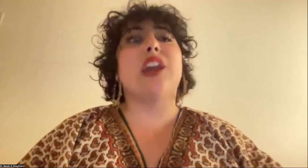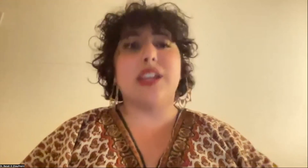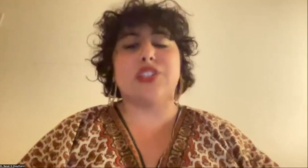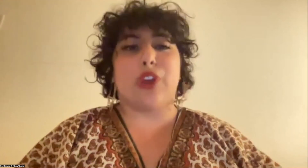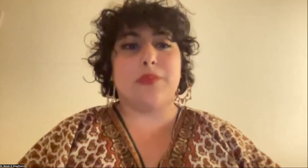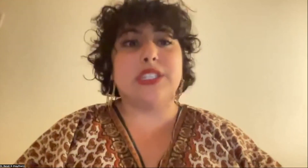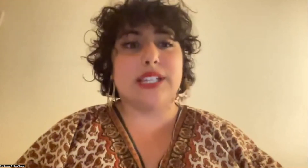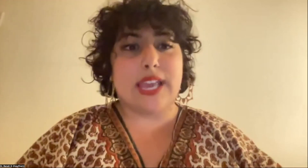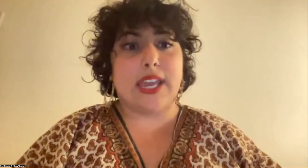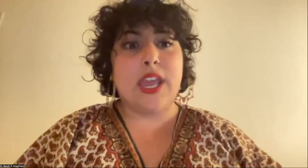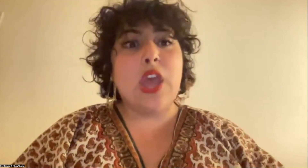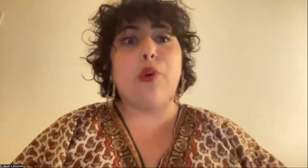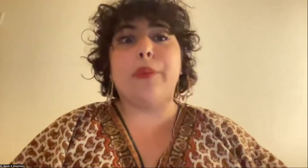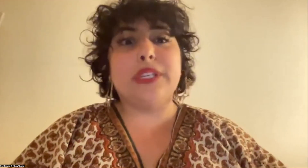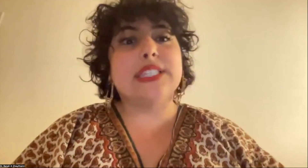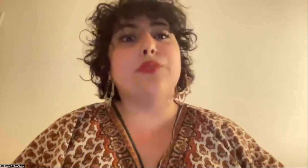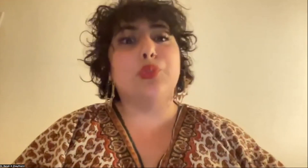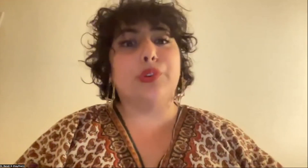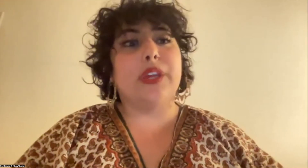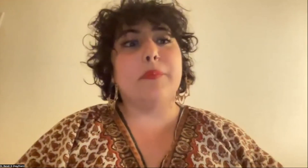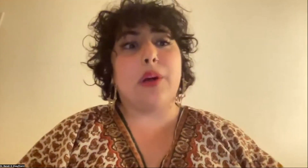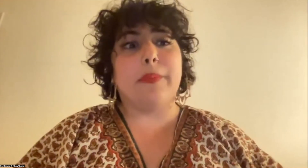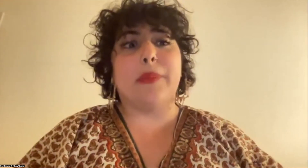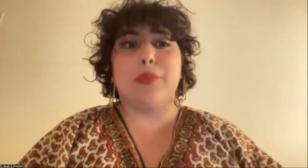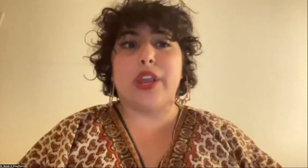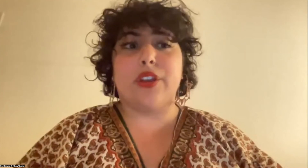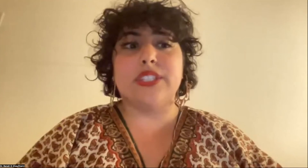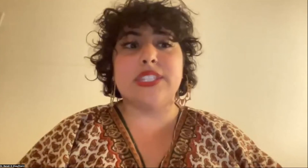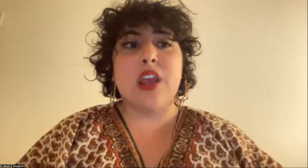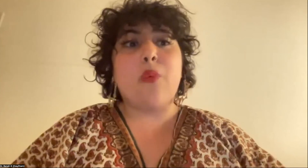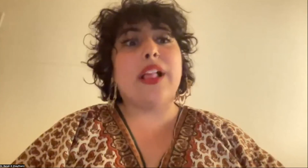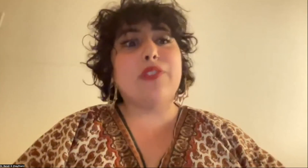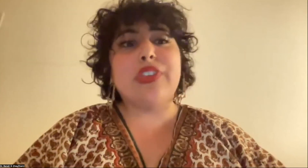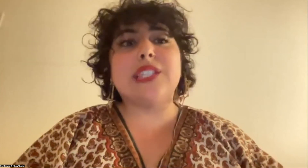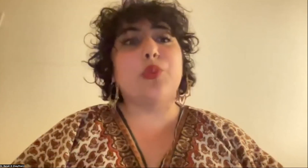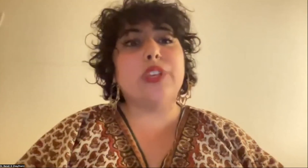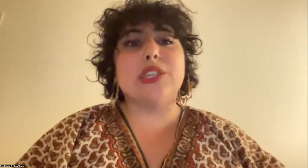is not inscribed into clay or in pieces of jewelry embalmed by my prayers? While everything is moving